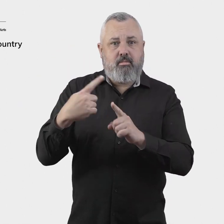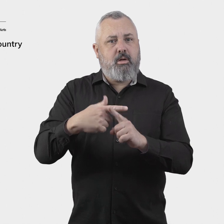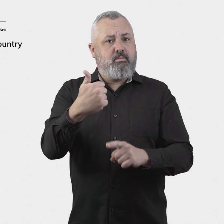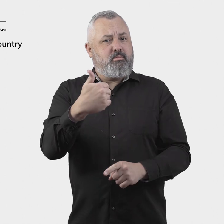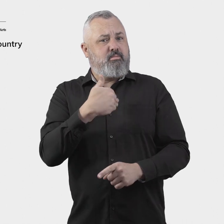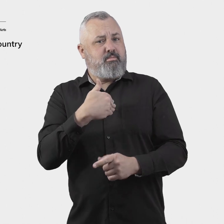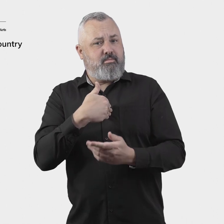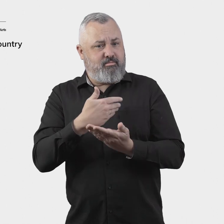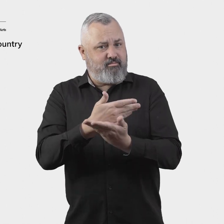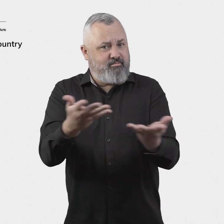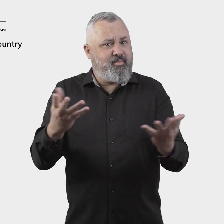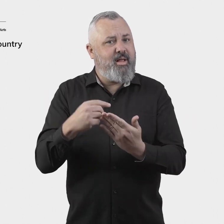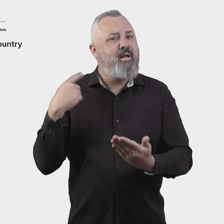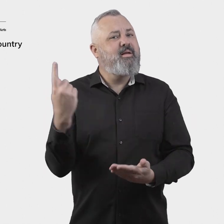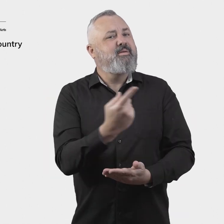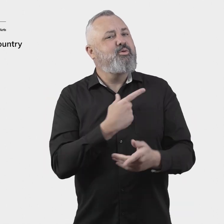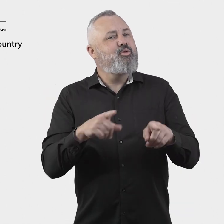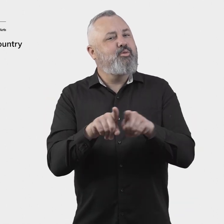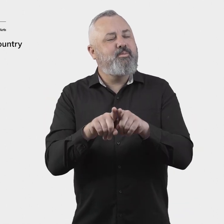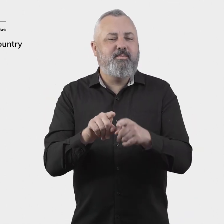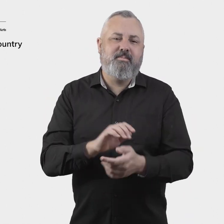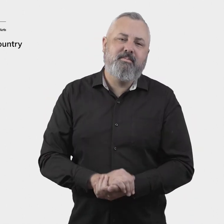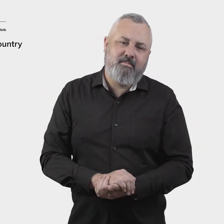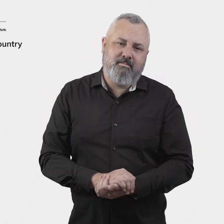that First Nations people hold, and generously share.